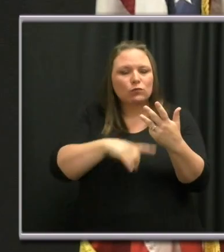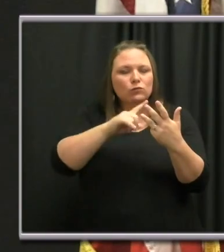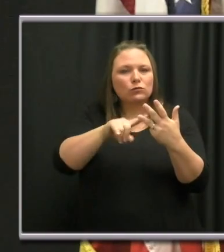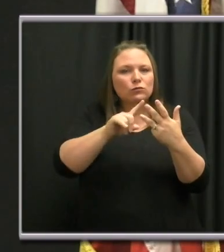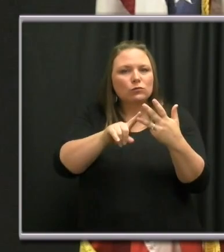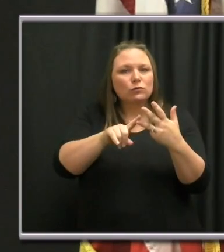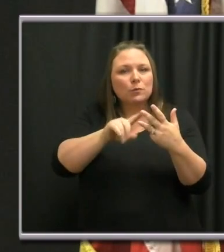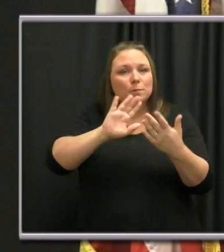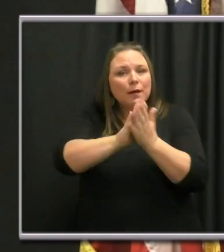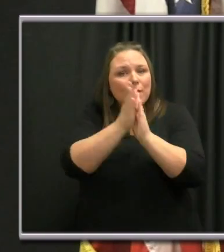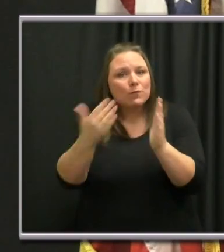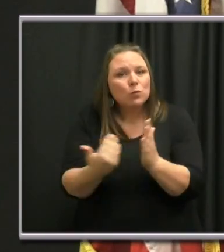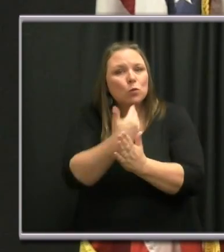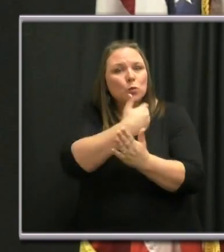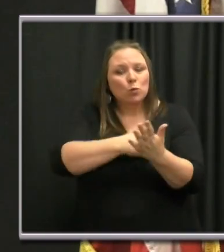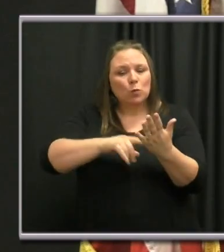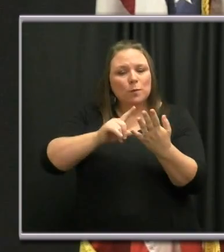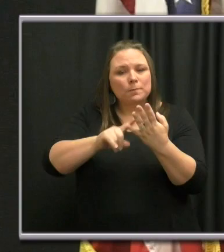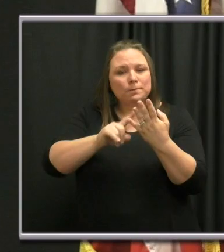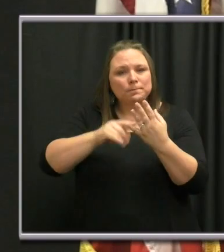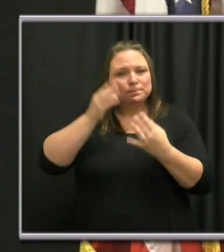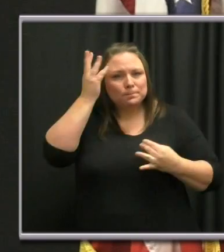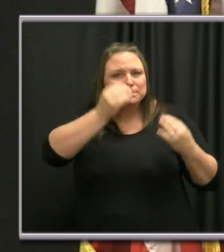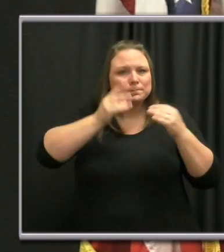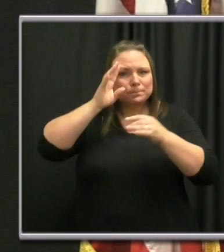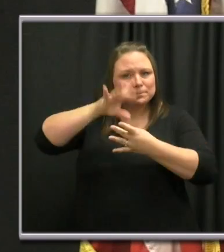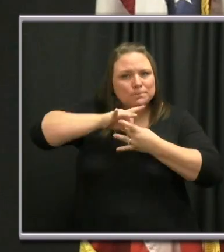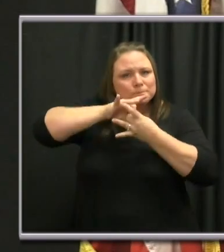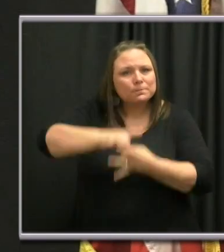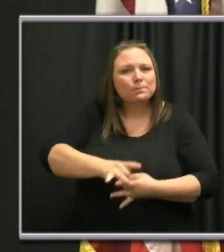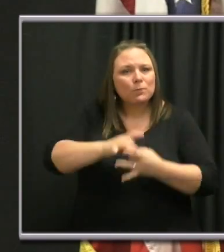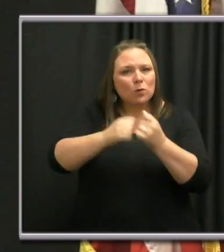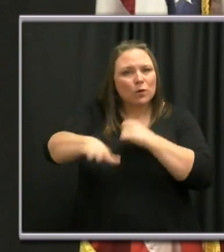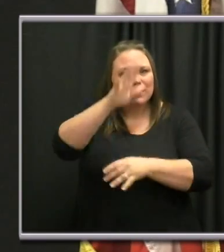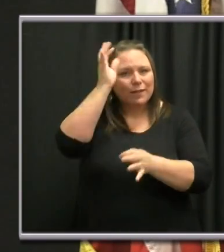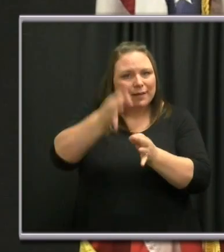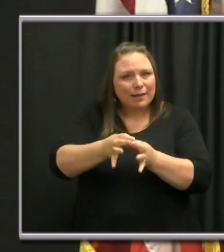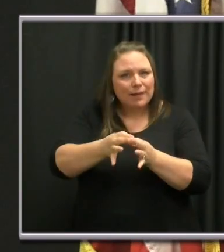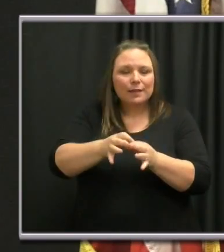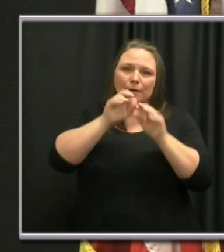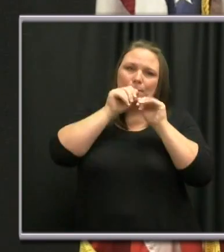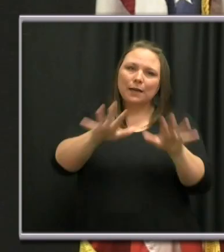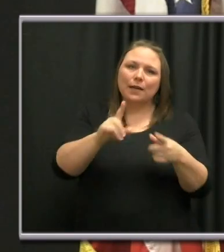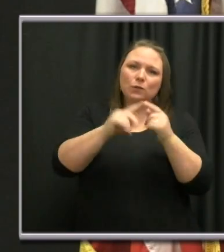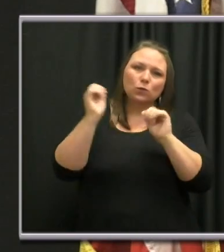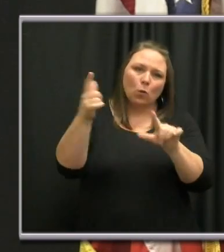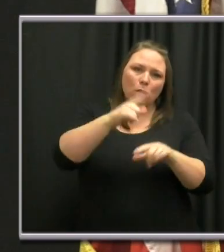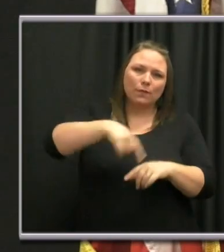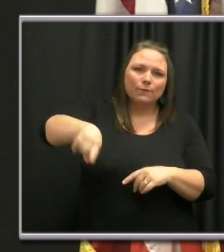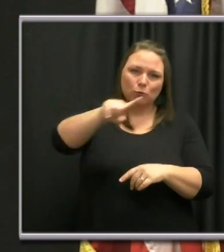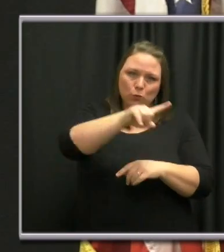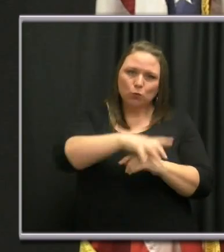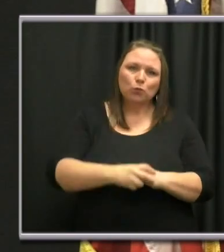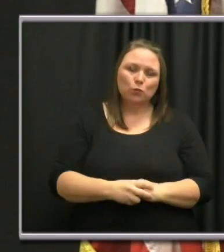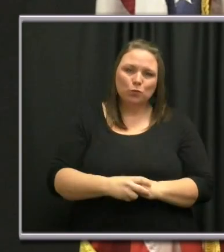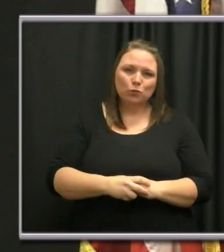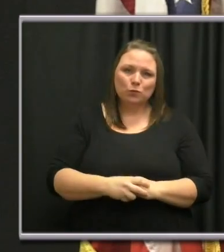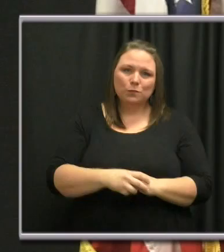REACH OUT REFRESH AND REVEL IN